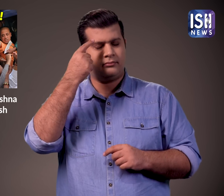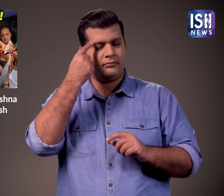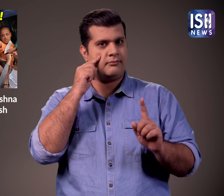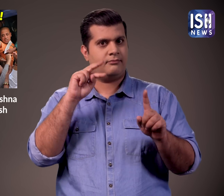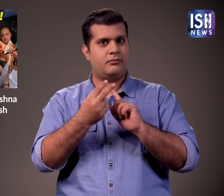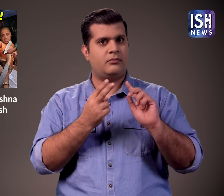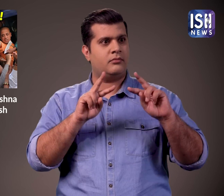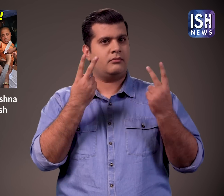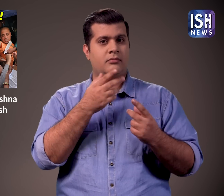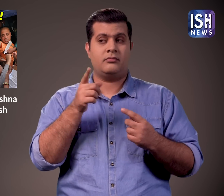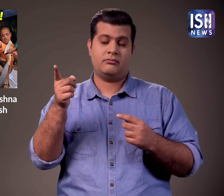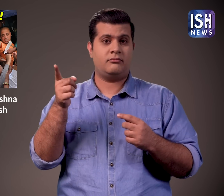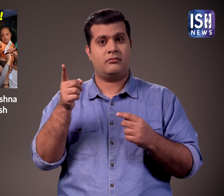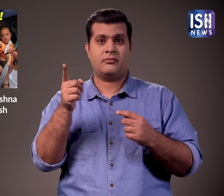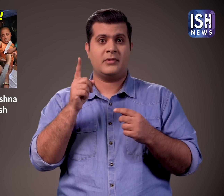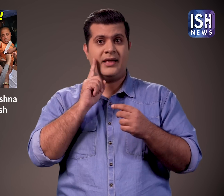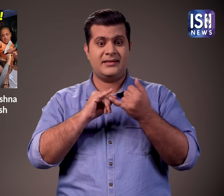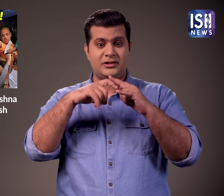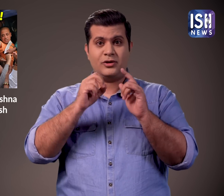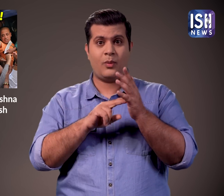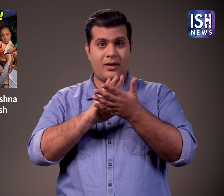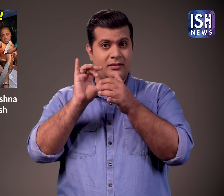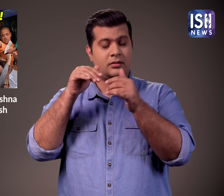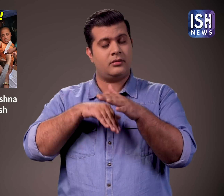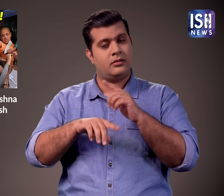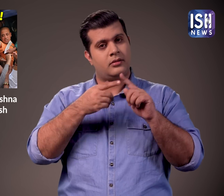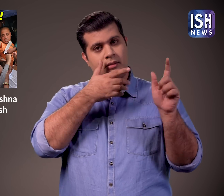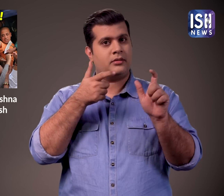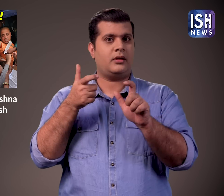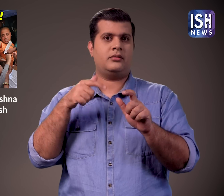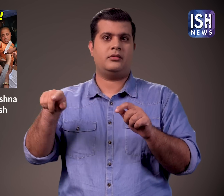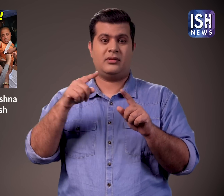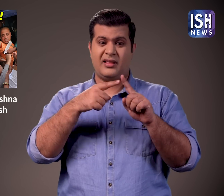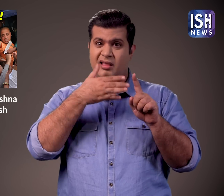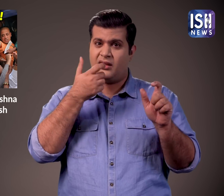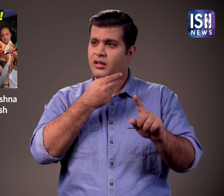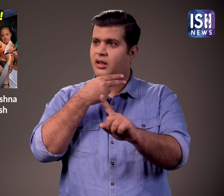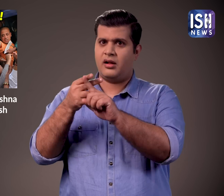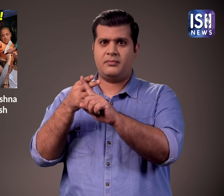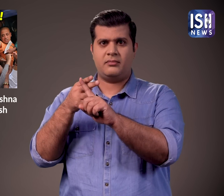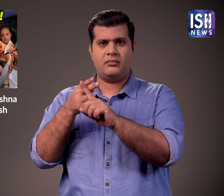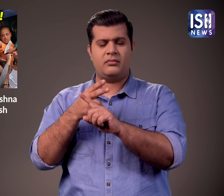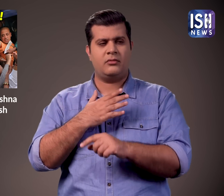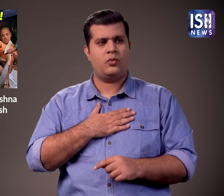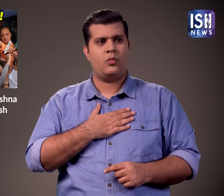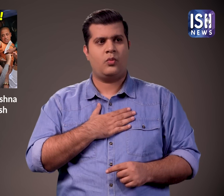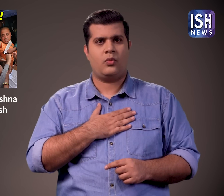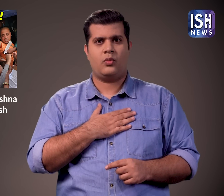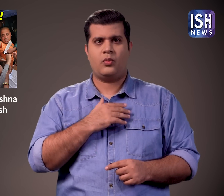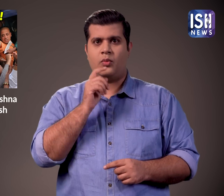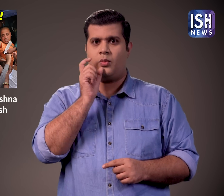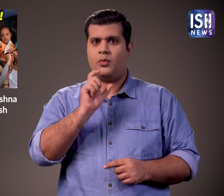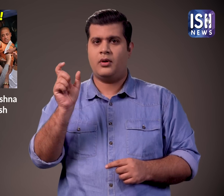They have a different view about ISKCON and think terrorist activities are held inside. Shocking!